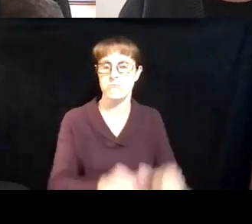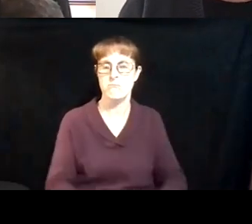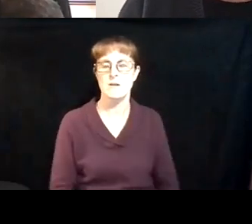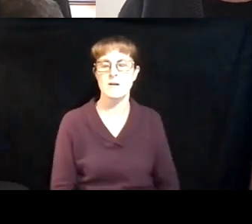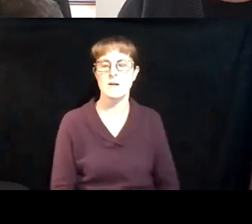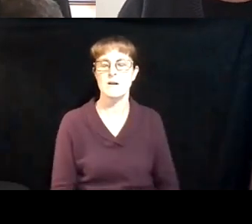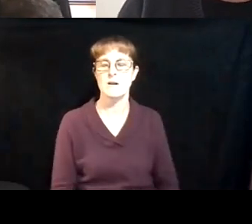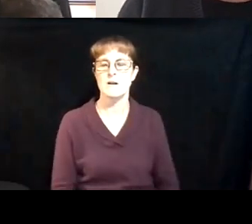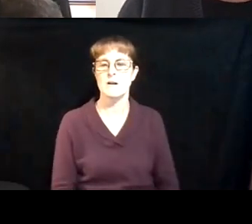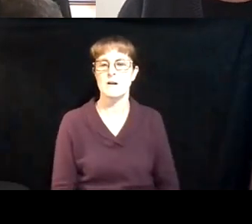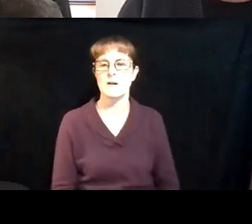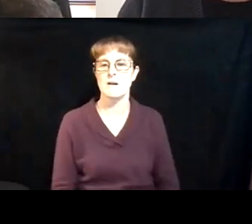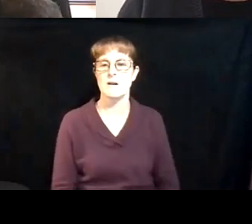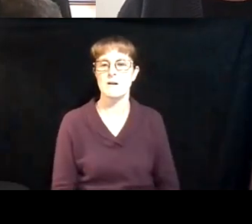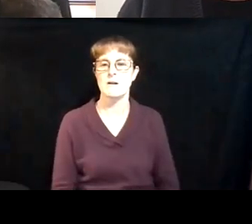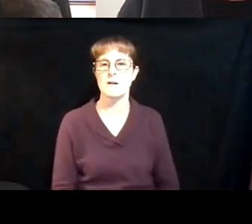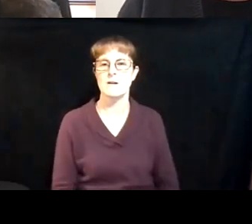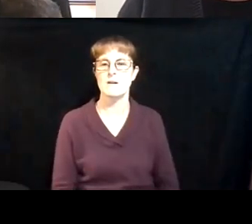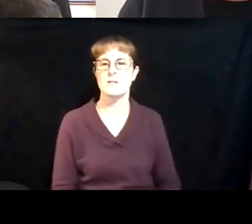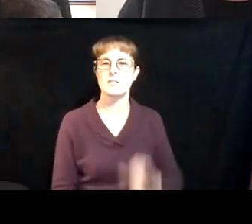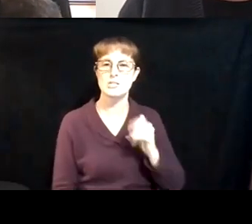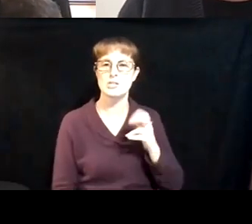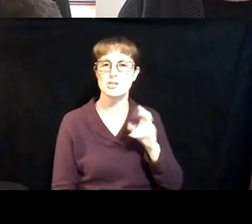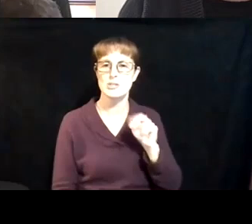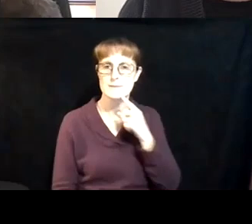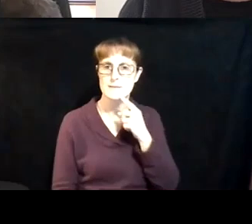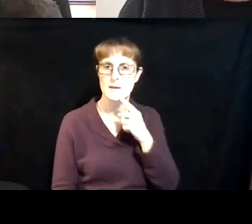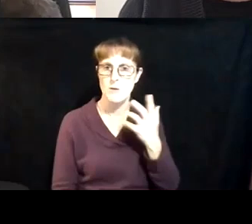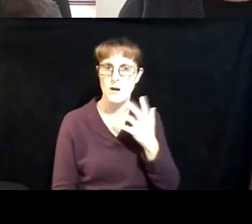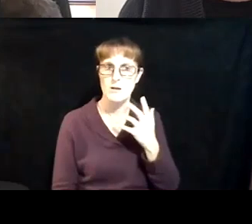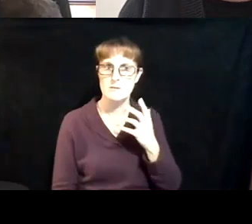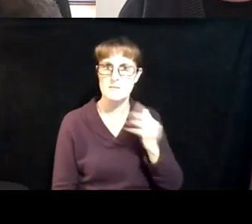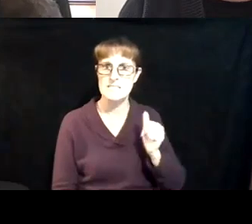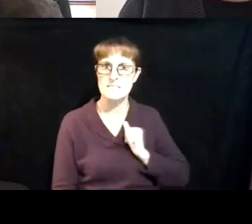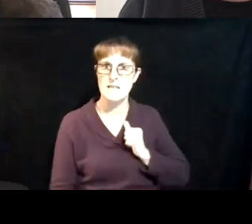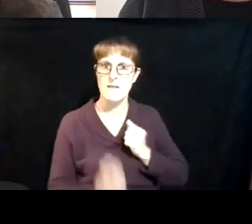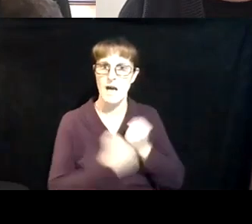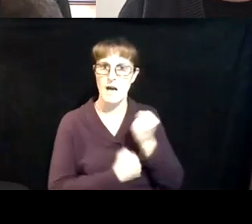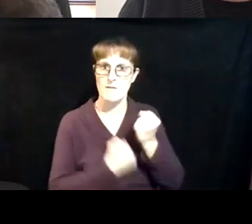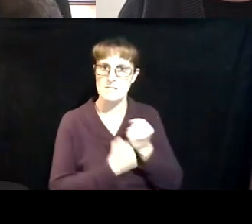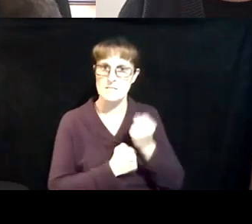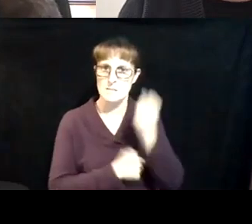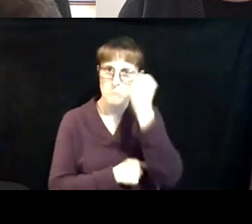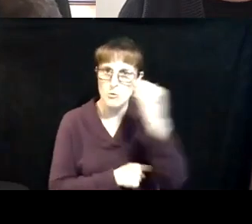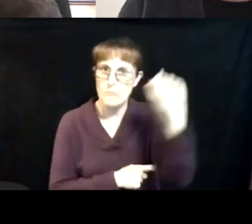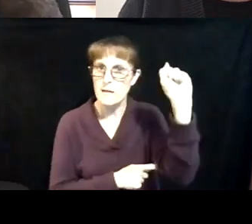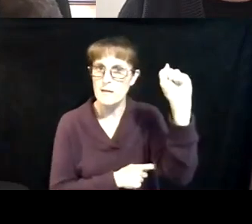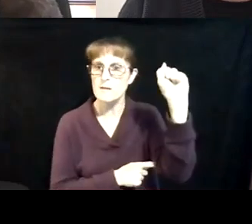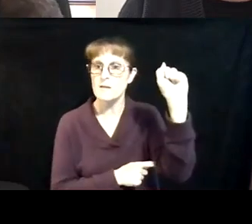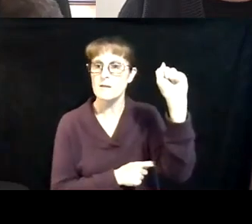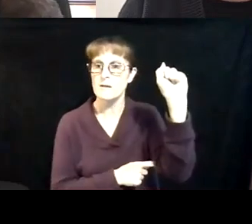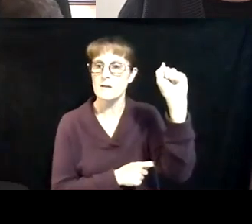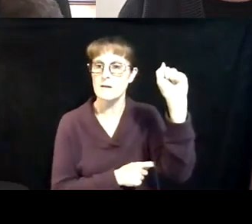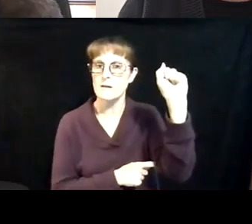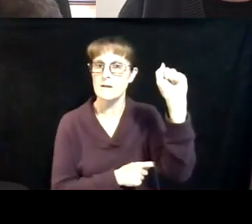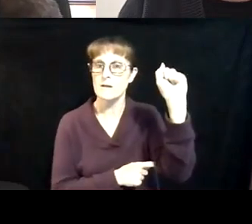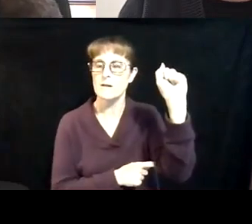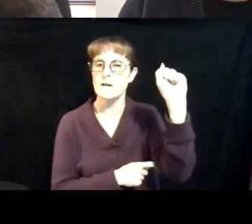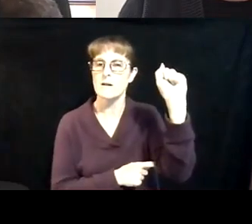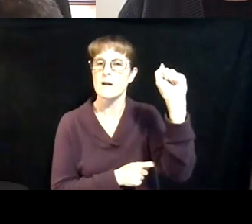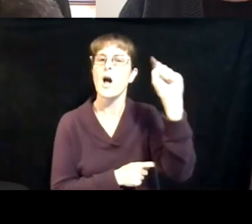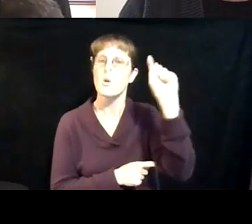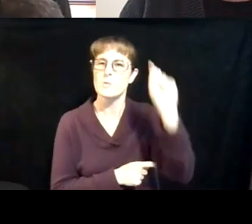really the power of the self-advocacy movement to take us to a different place.